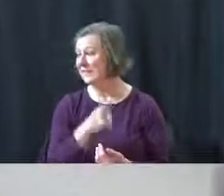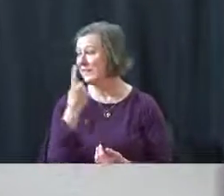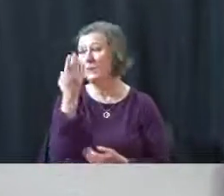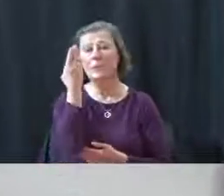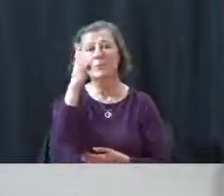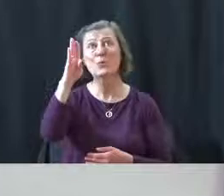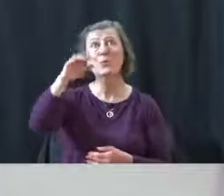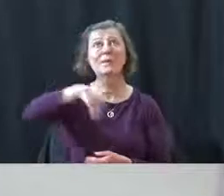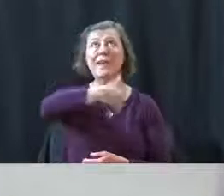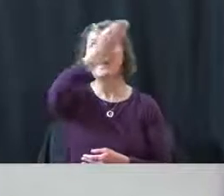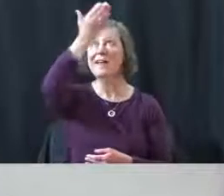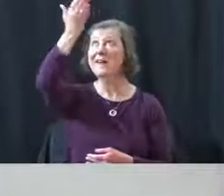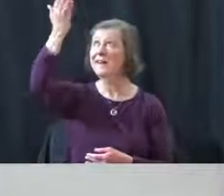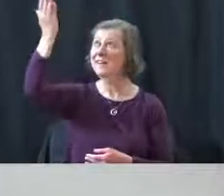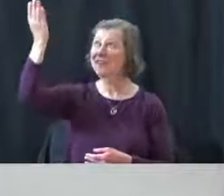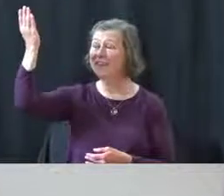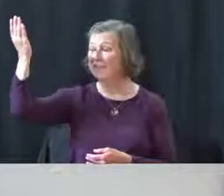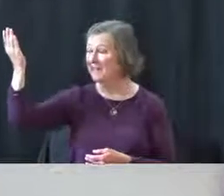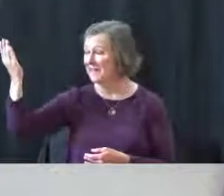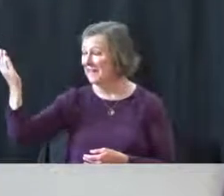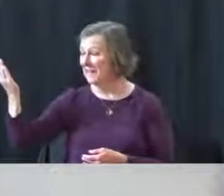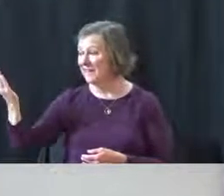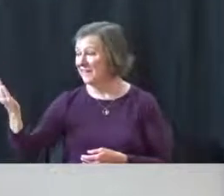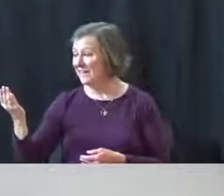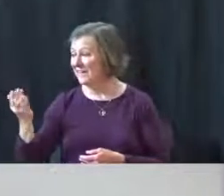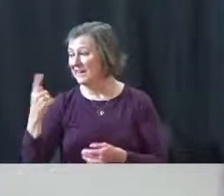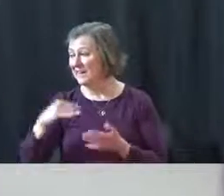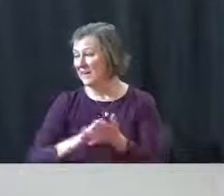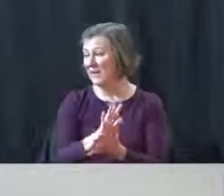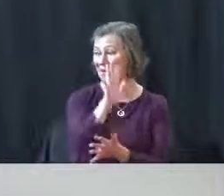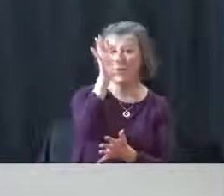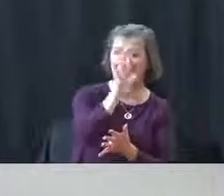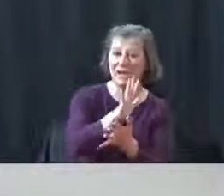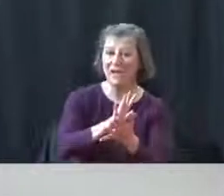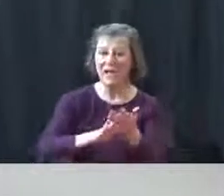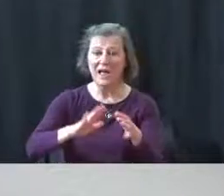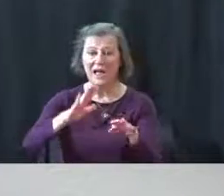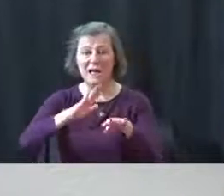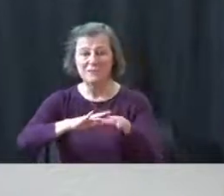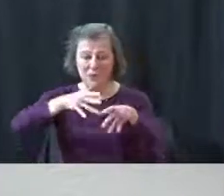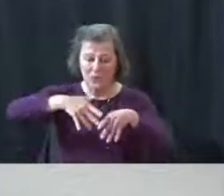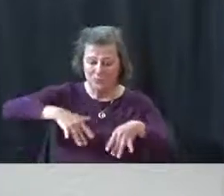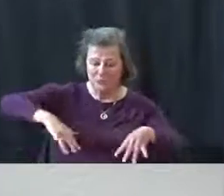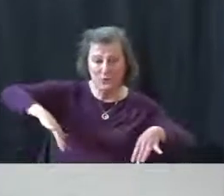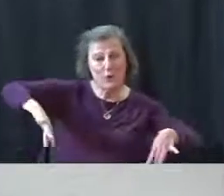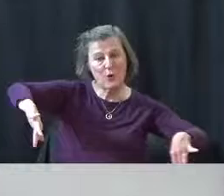One blue sky above us. One ocean lapping all our shores.